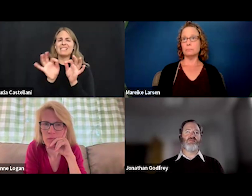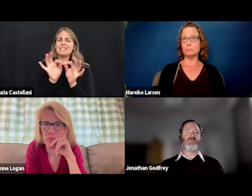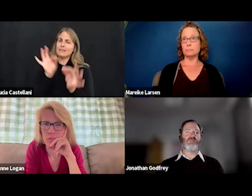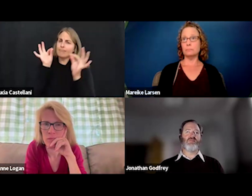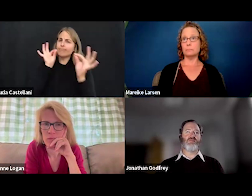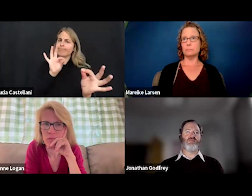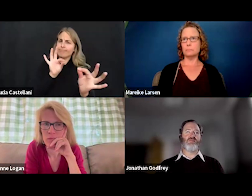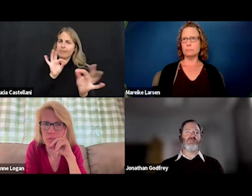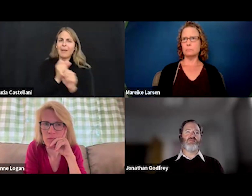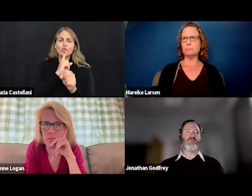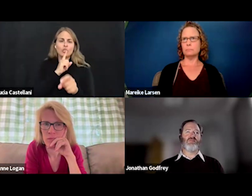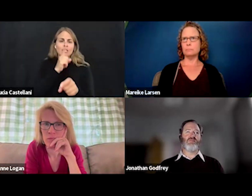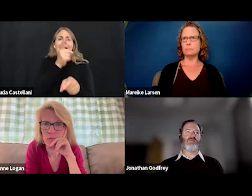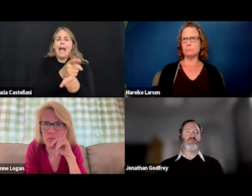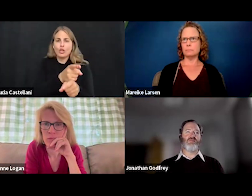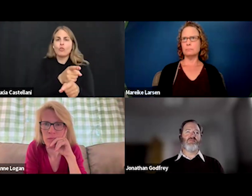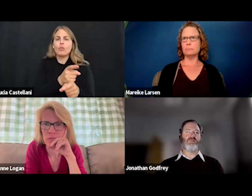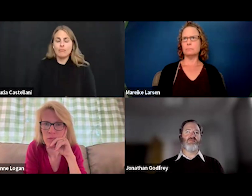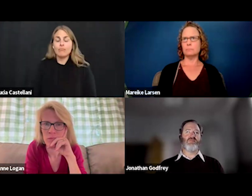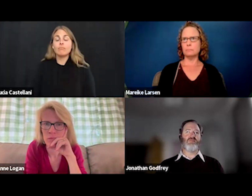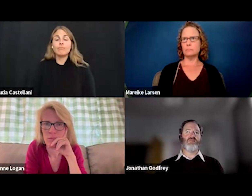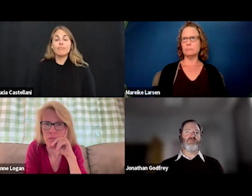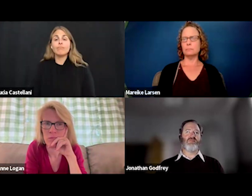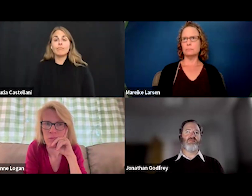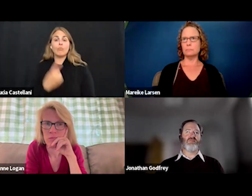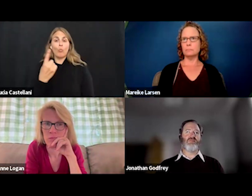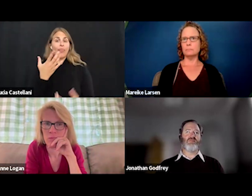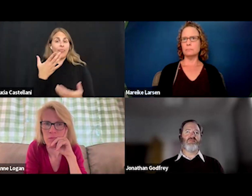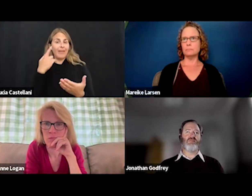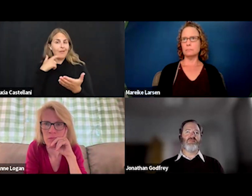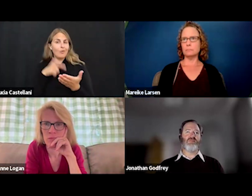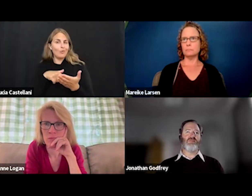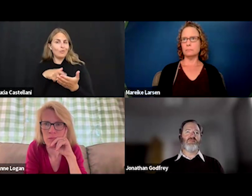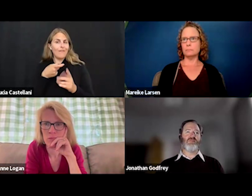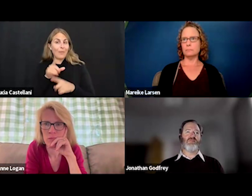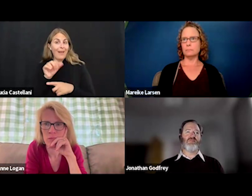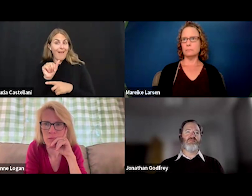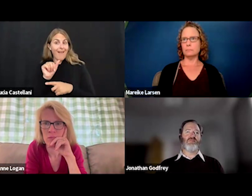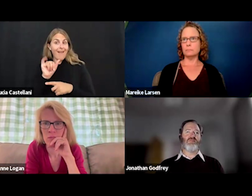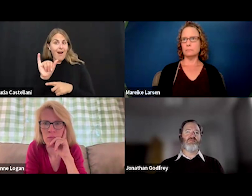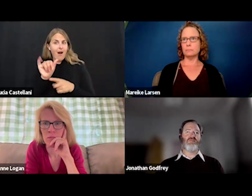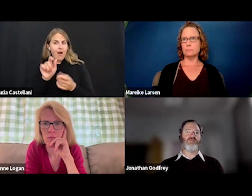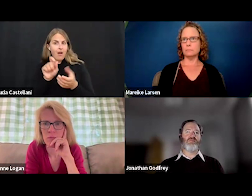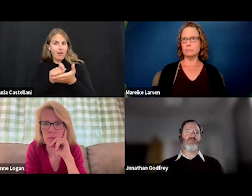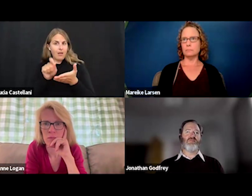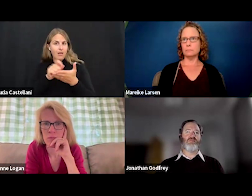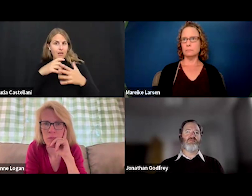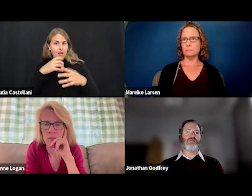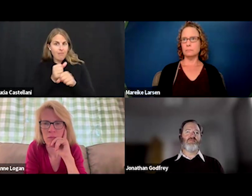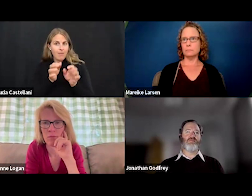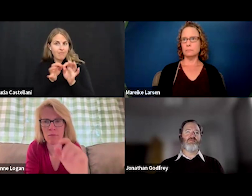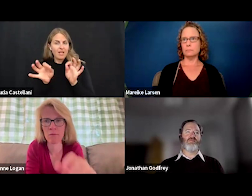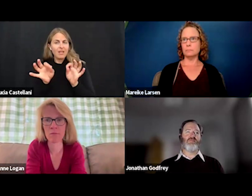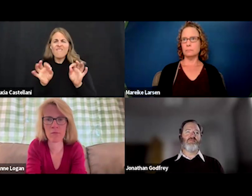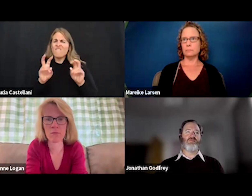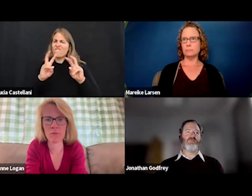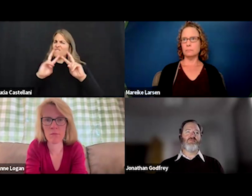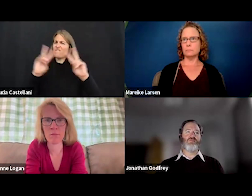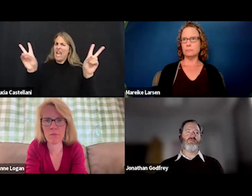Because one thing I noticed from AI models is that they are very descriptive, which is great,